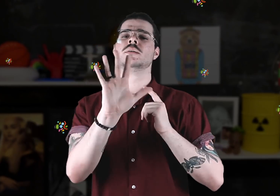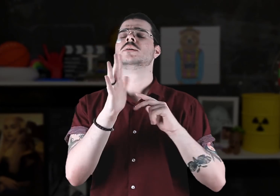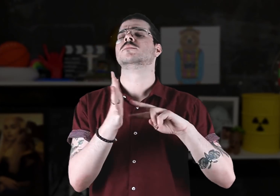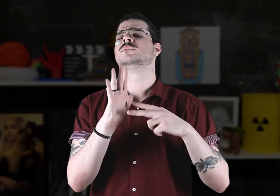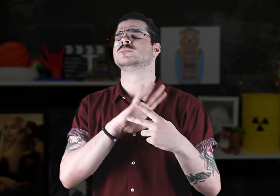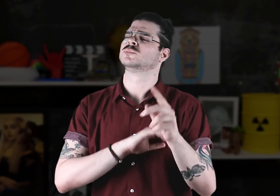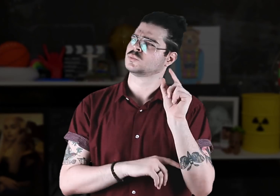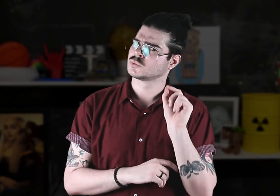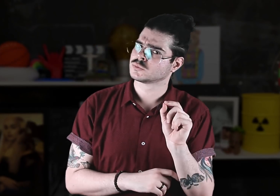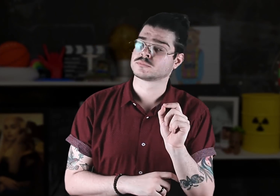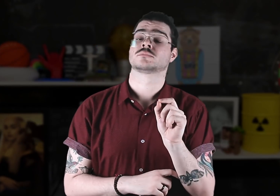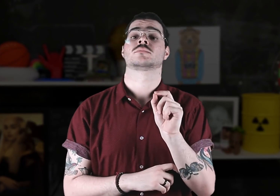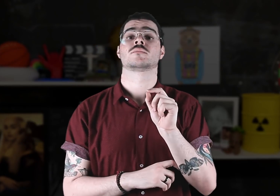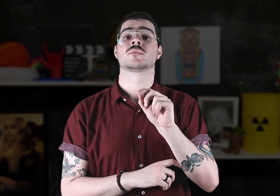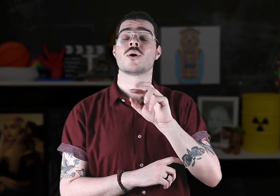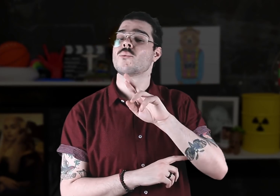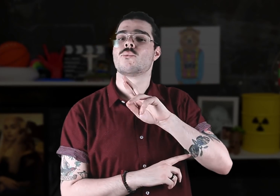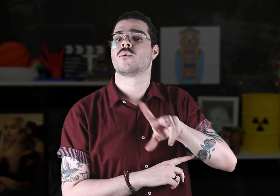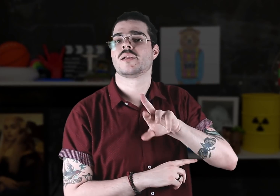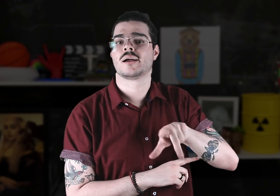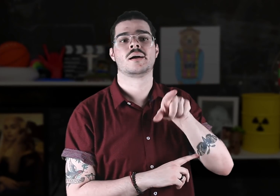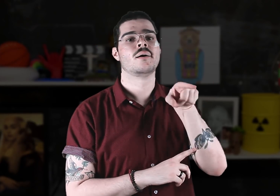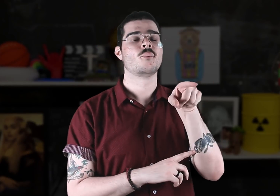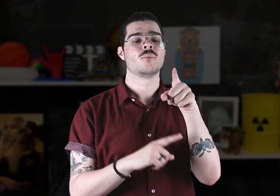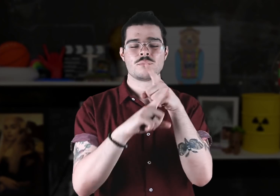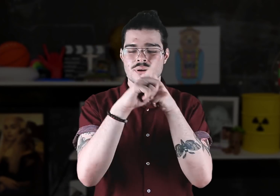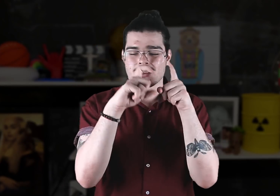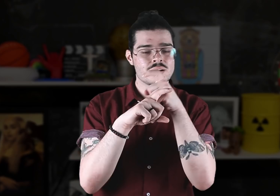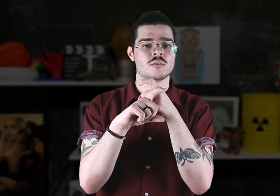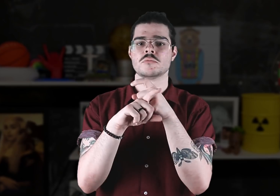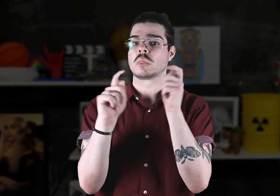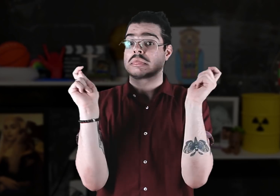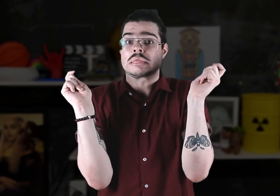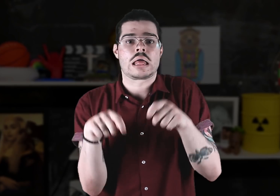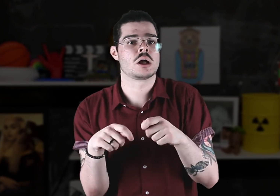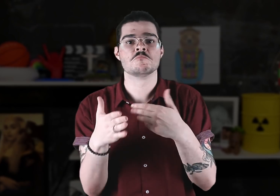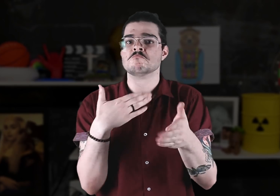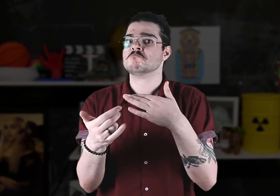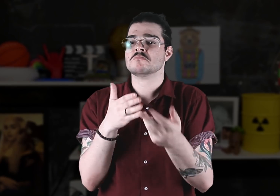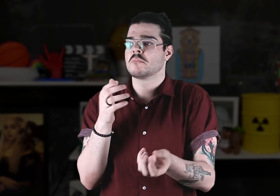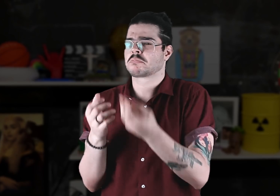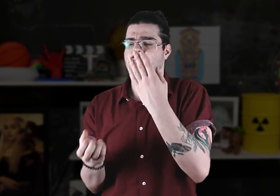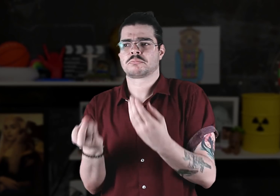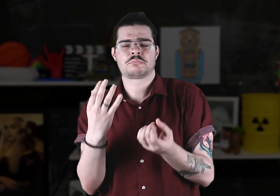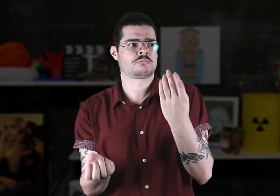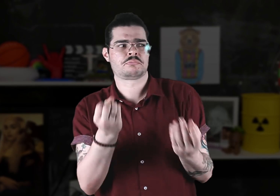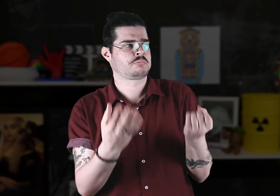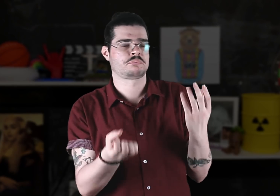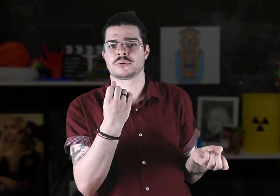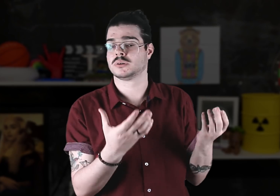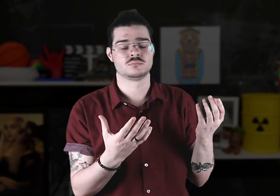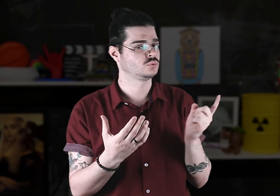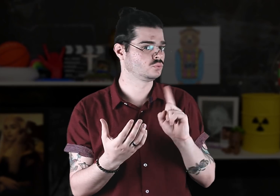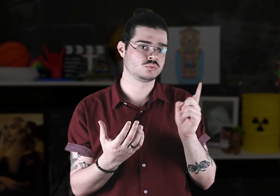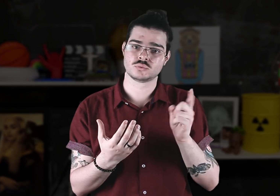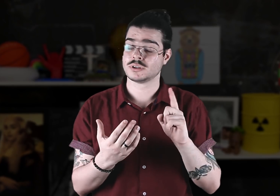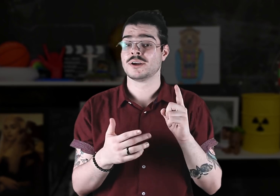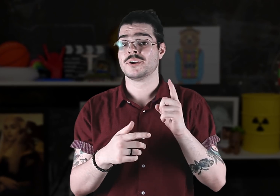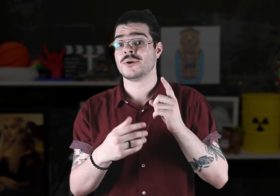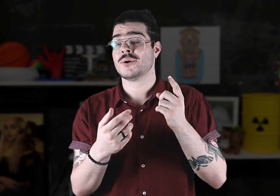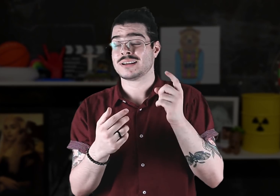but it means that they did not come out of nowhere,